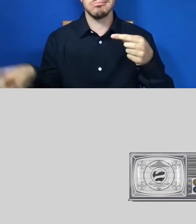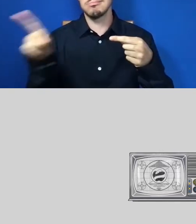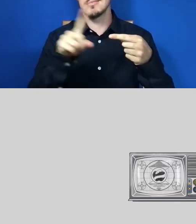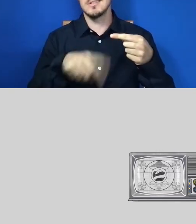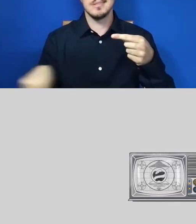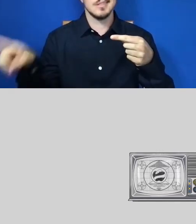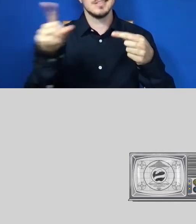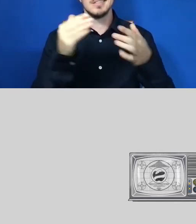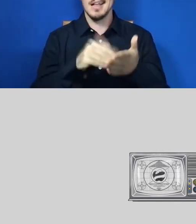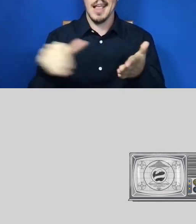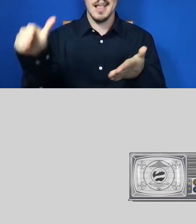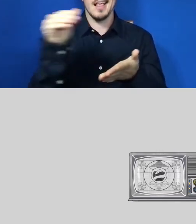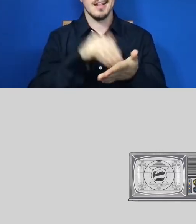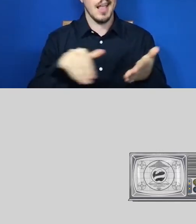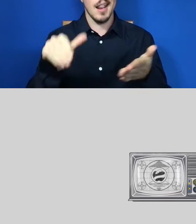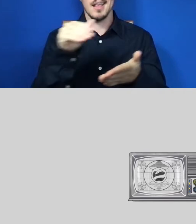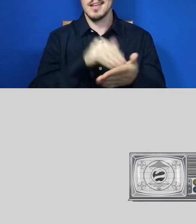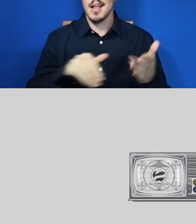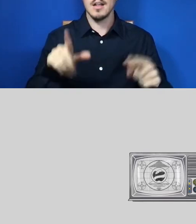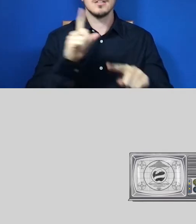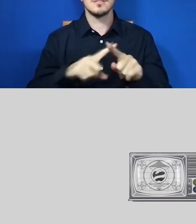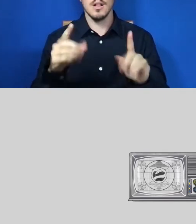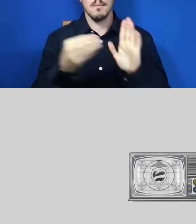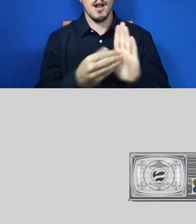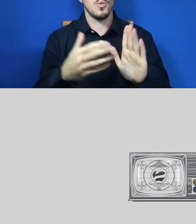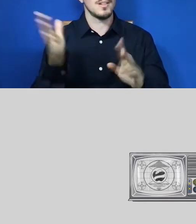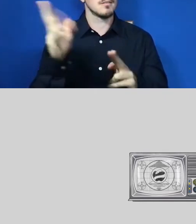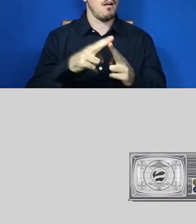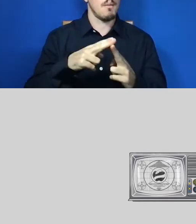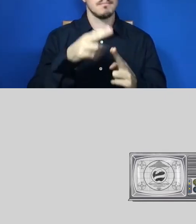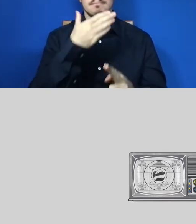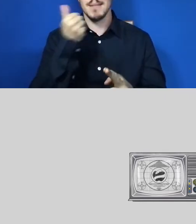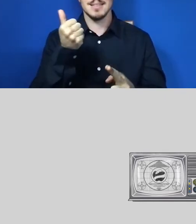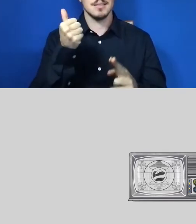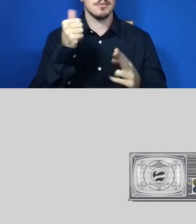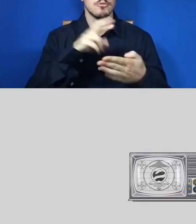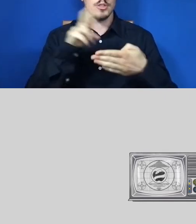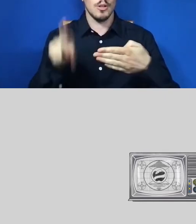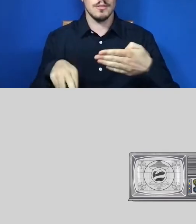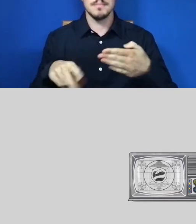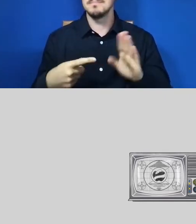until we have a model with the best accuracy. But there's one thing to note,